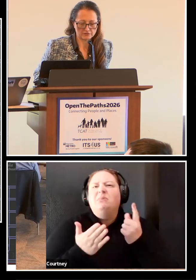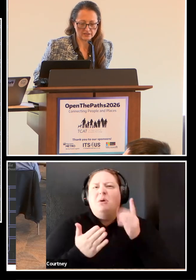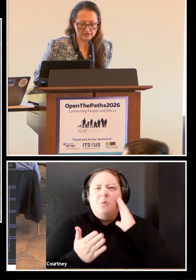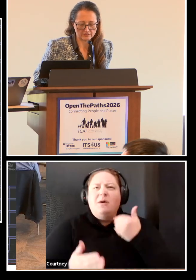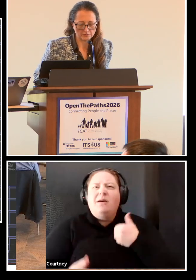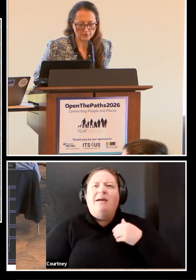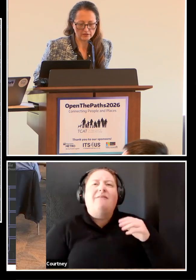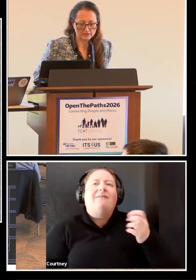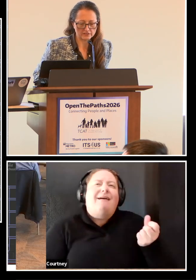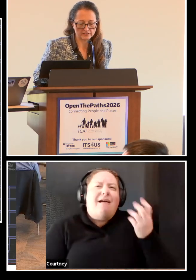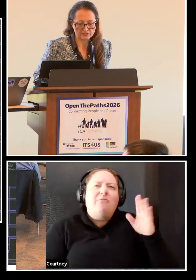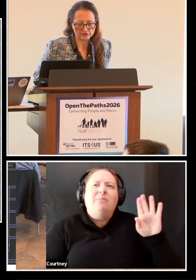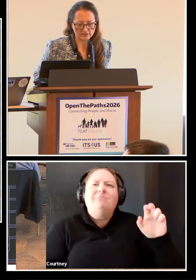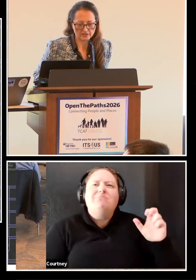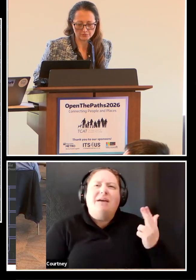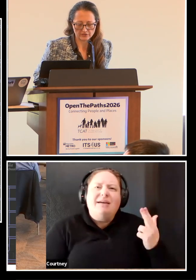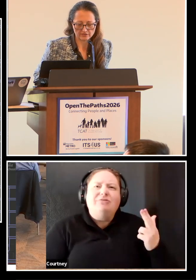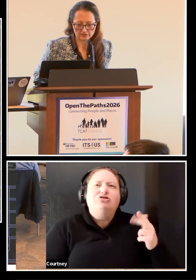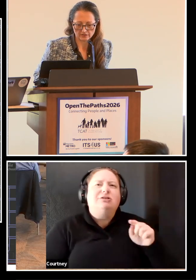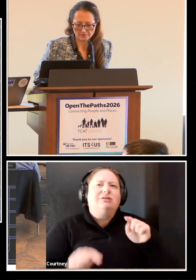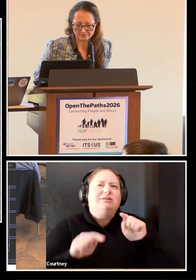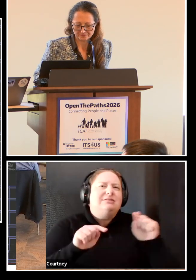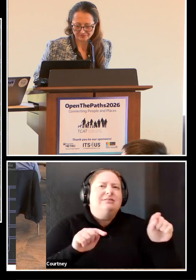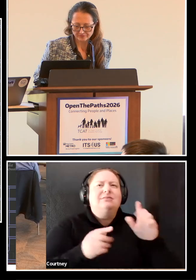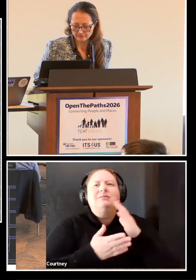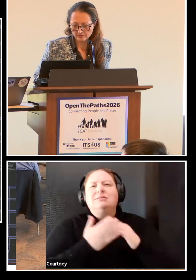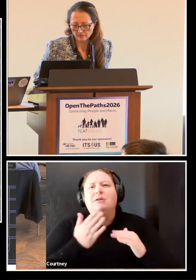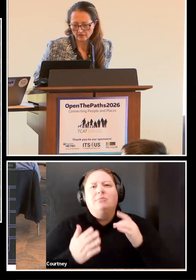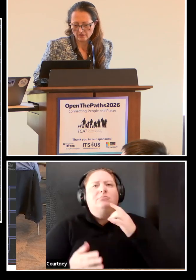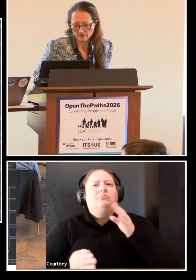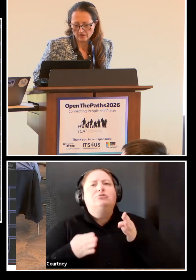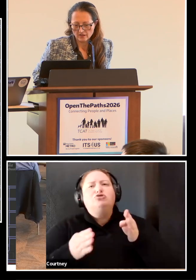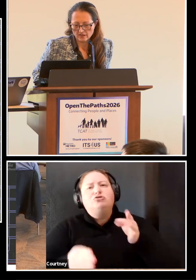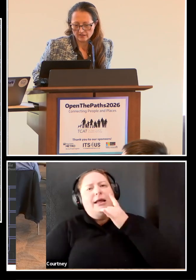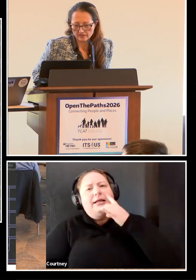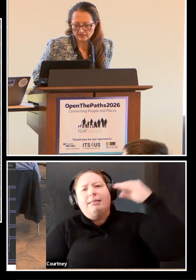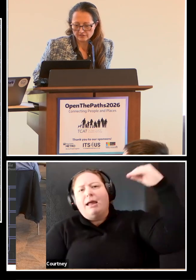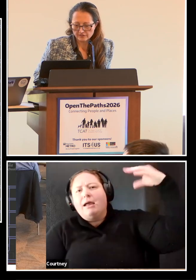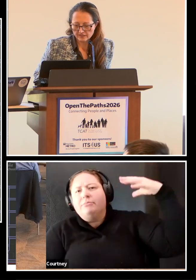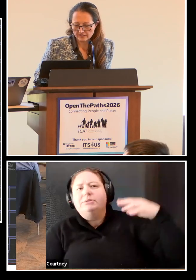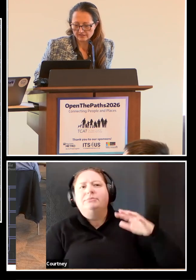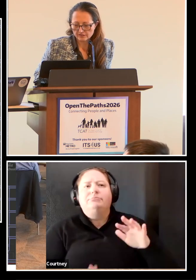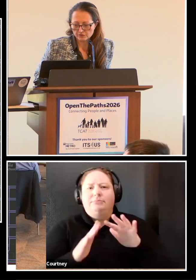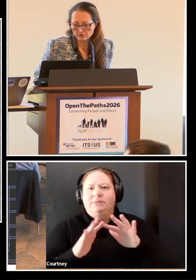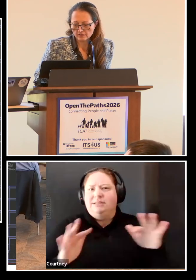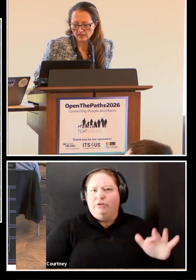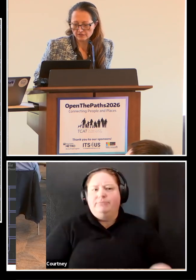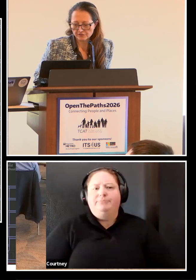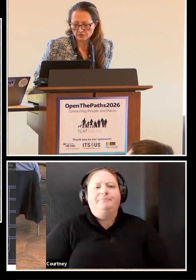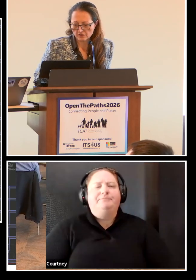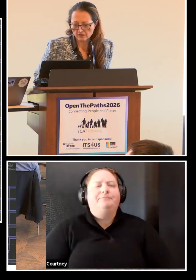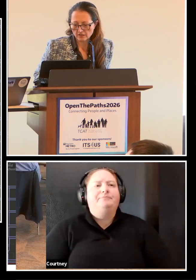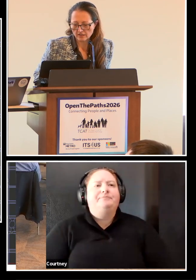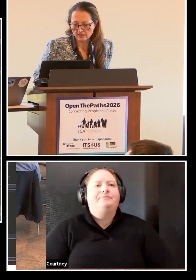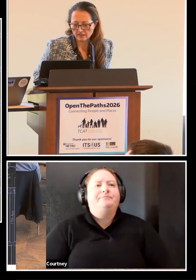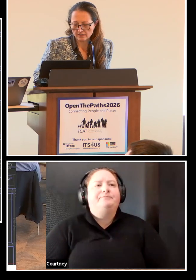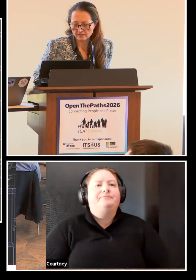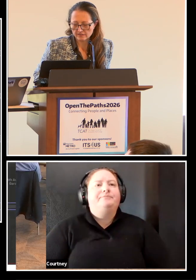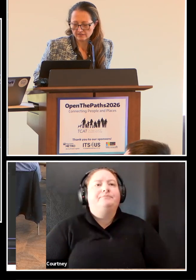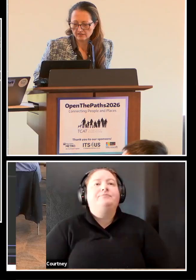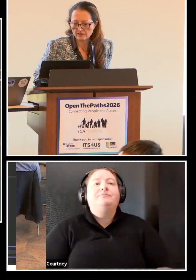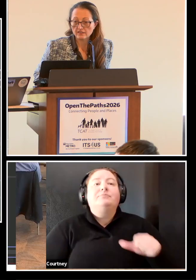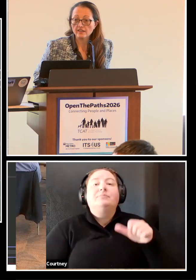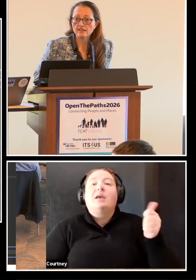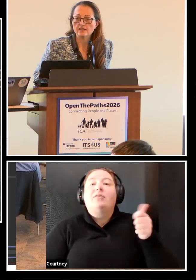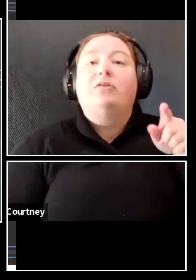the way and some bollards, street lamps, etc. The other thing that this tool allows for is Yeah,